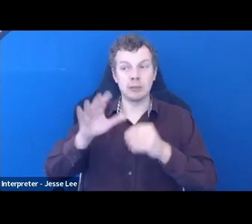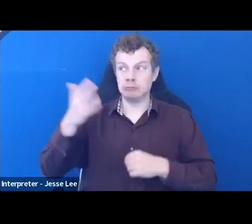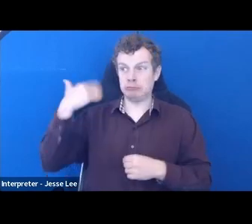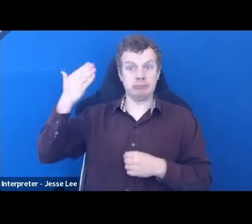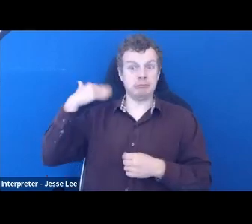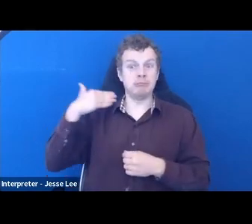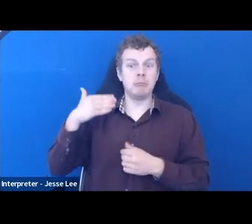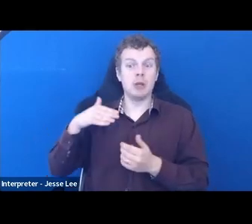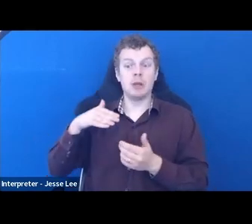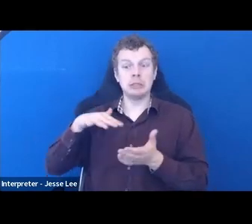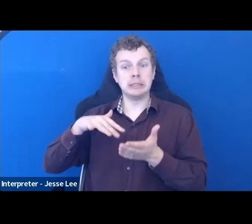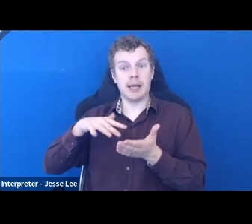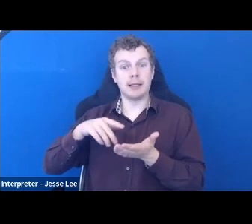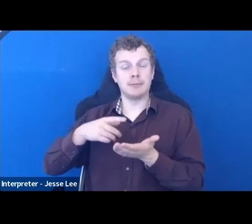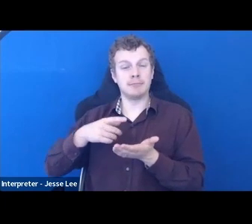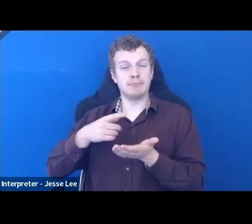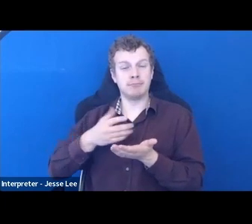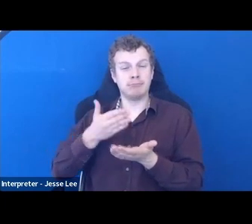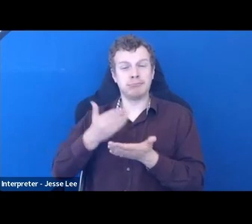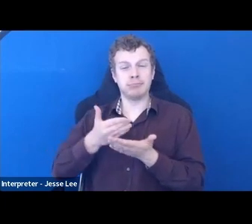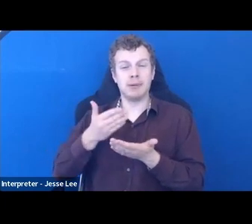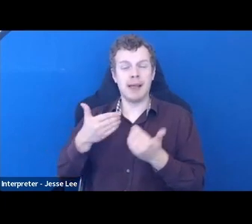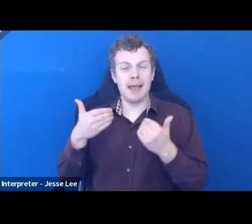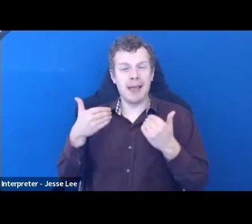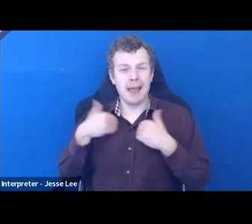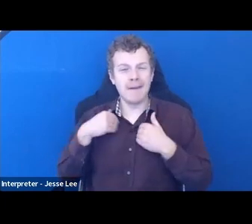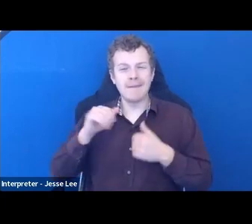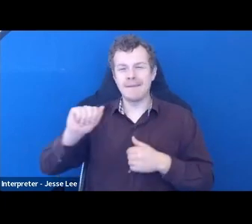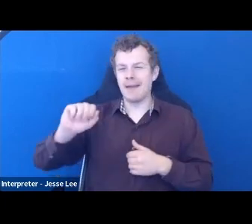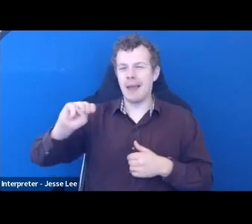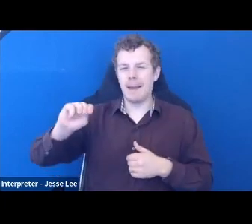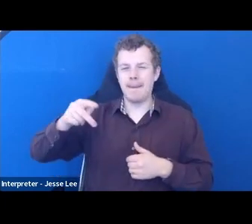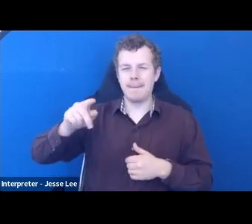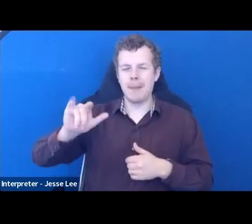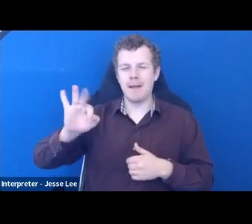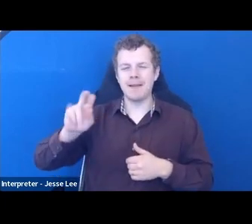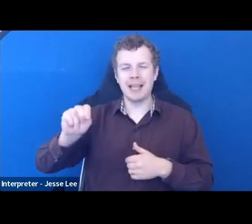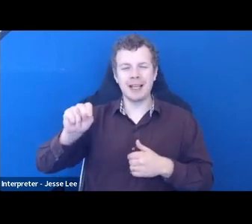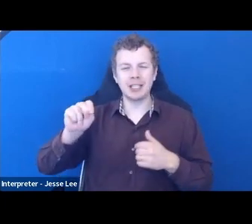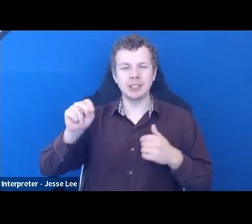that amplification often is not initially recommended for infants who are diagnosed